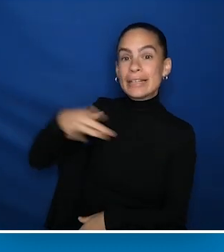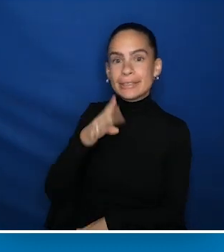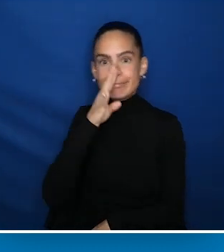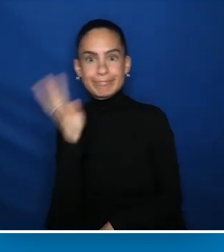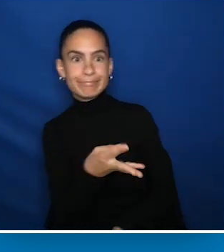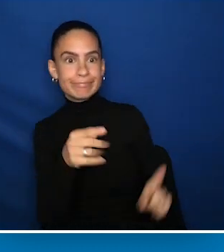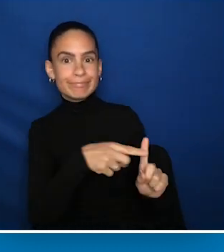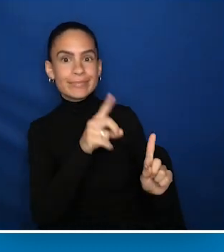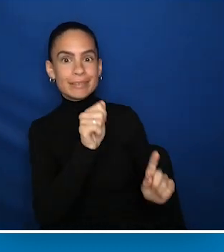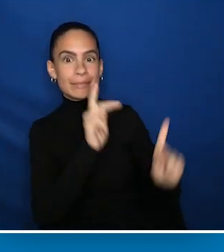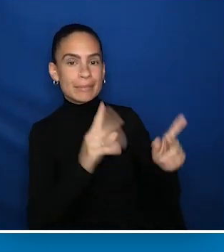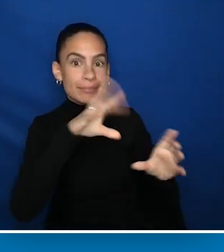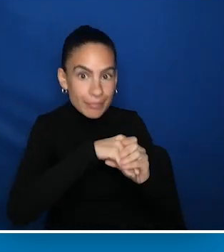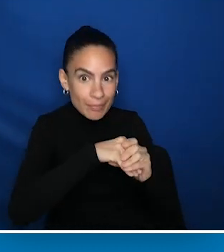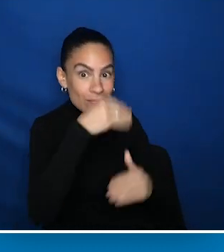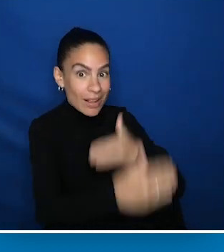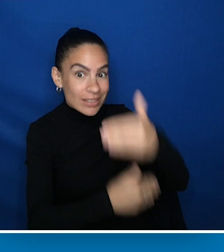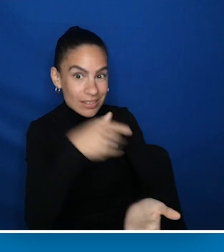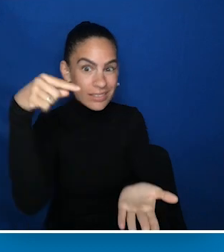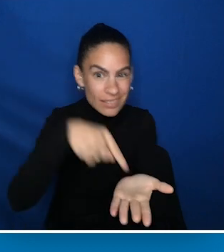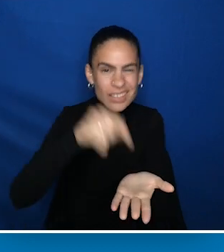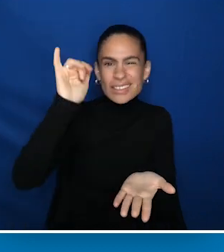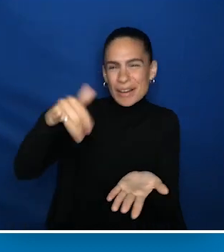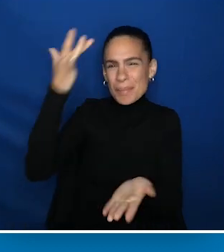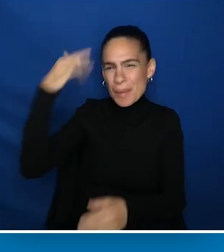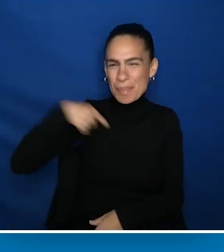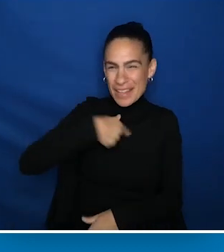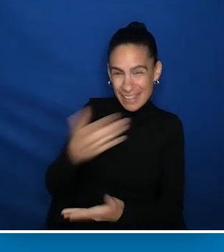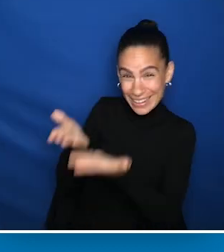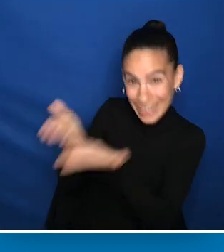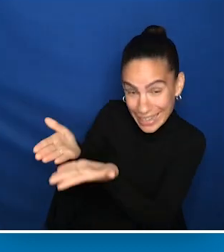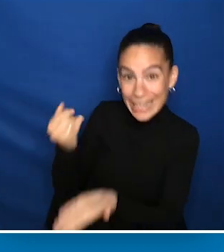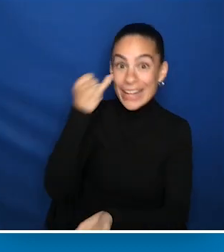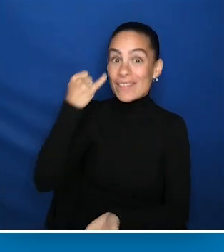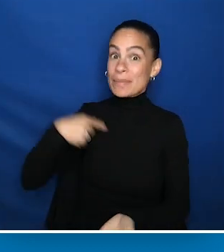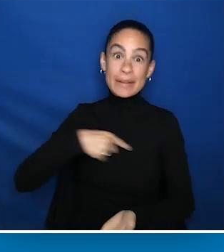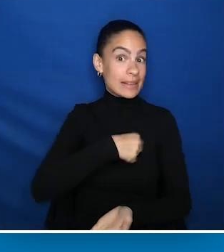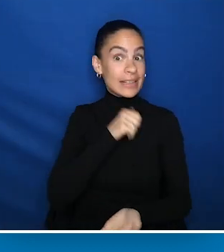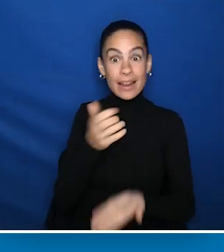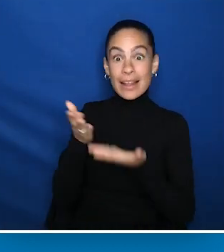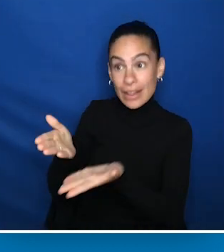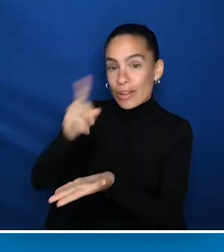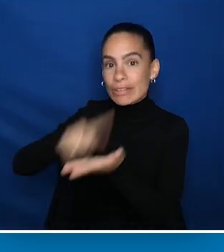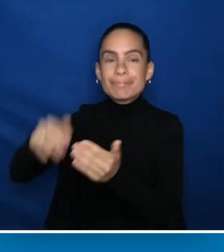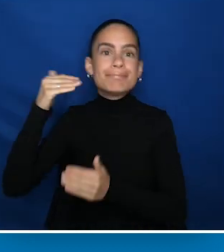and our friends, or us, in the process, which is why we must be there. If we are not, then research occurs that does not